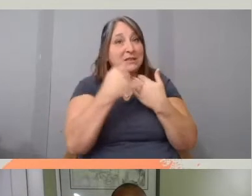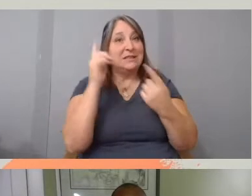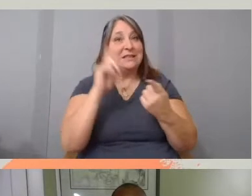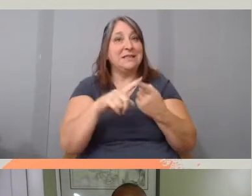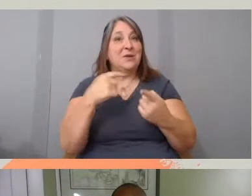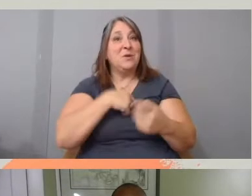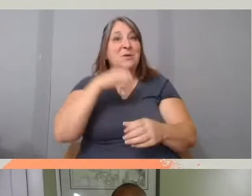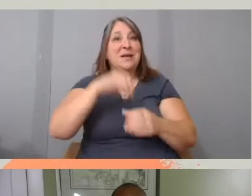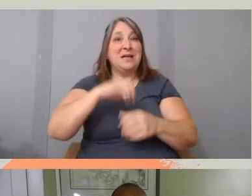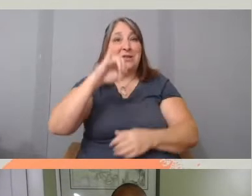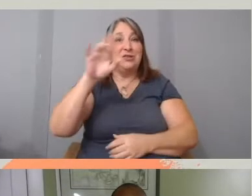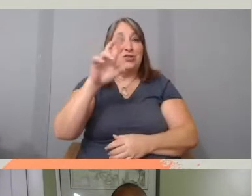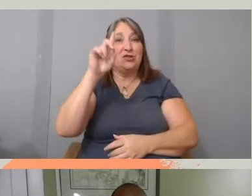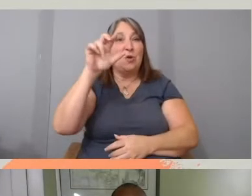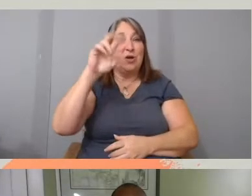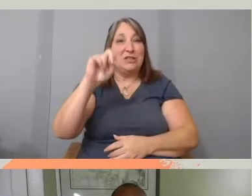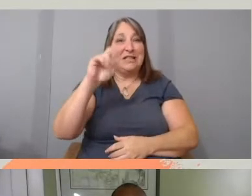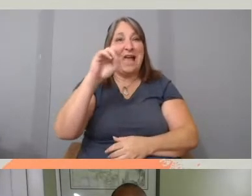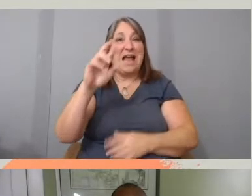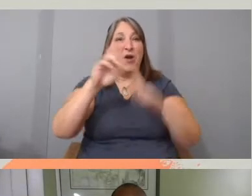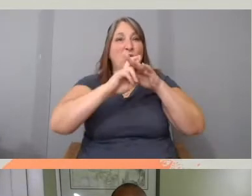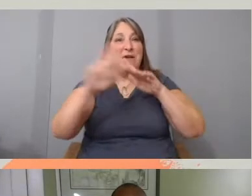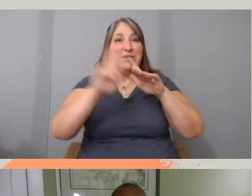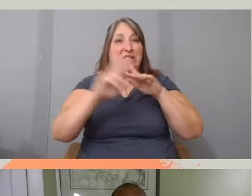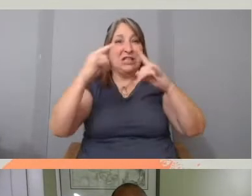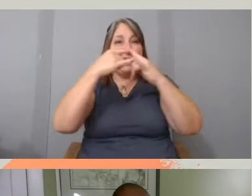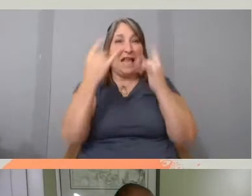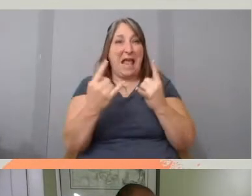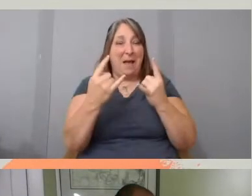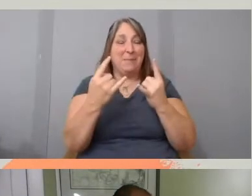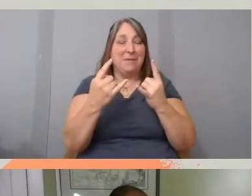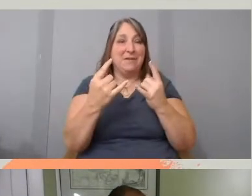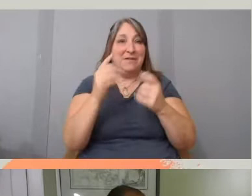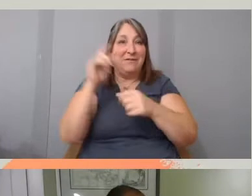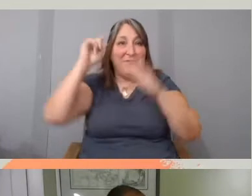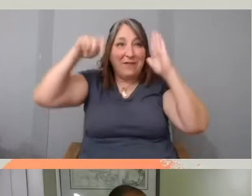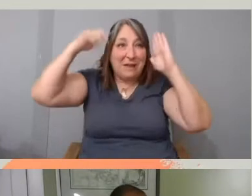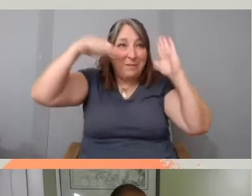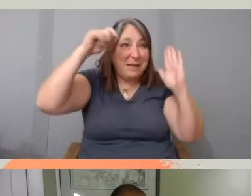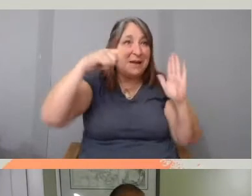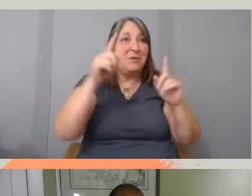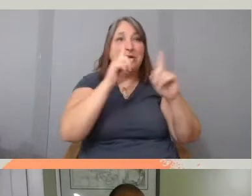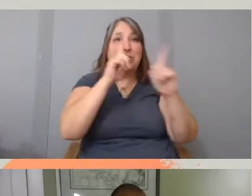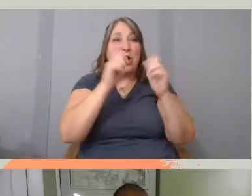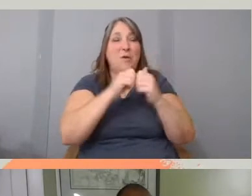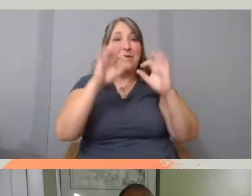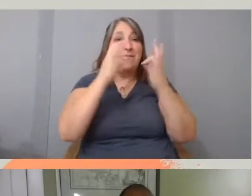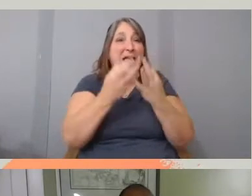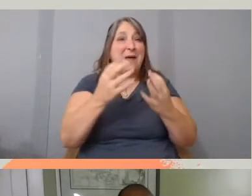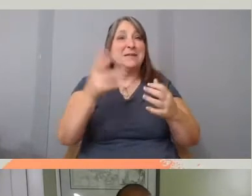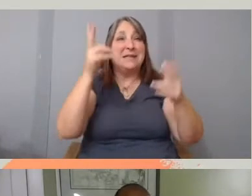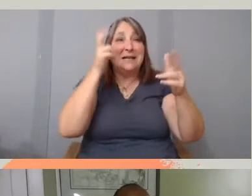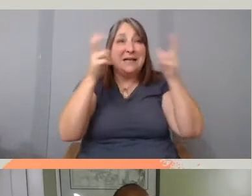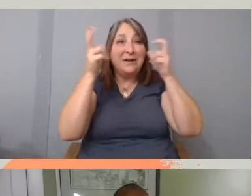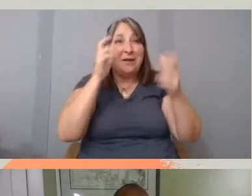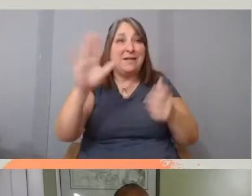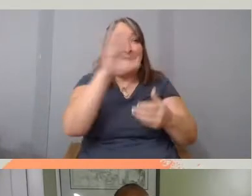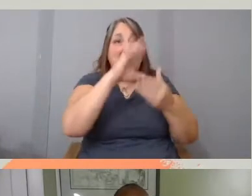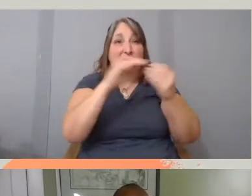at this refugee camp filming. And as we were talking to these families and hearing their stories about where they came from,